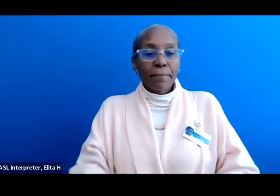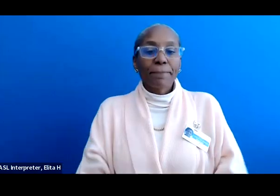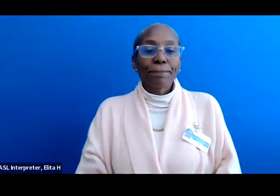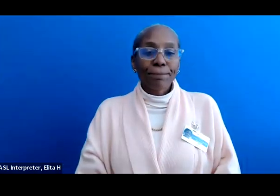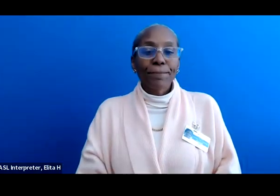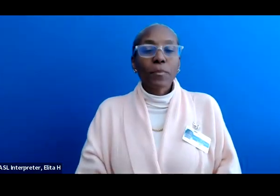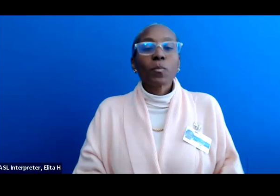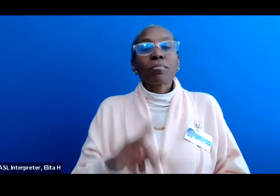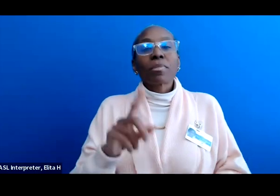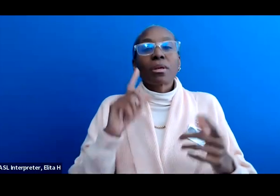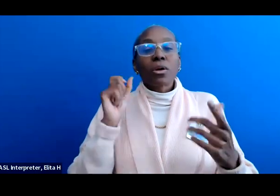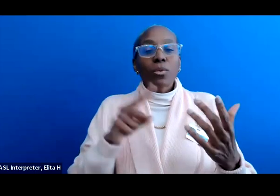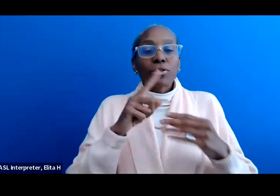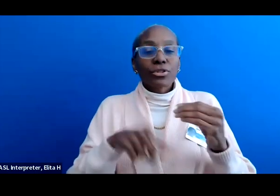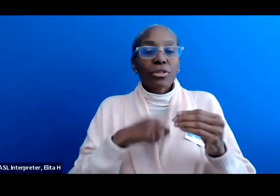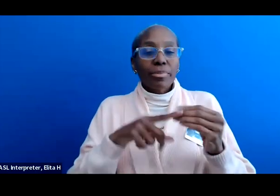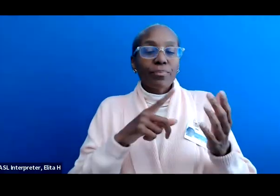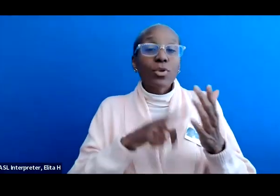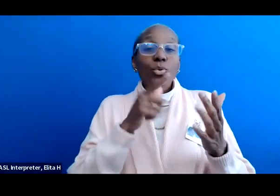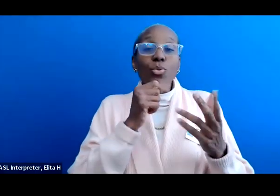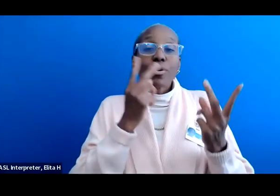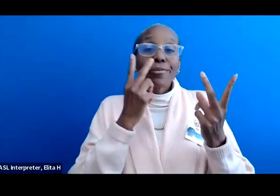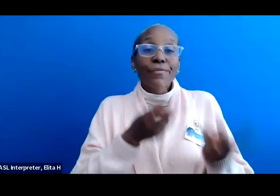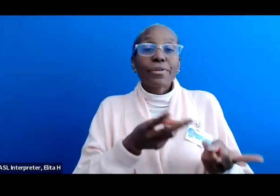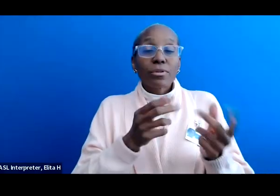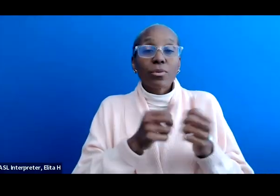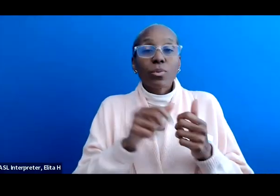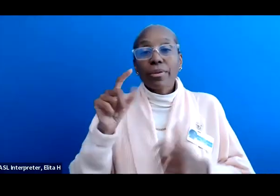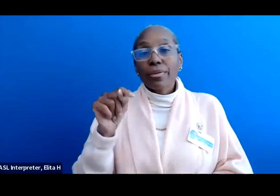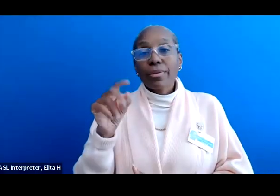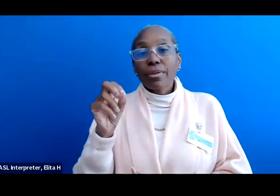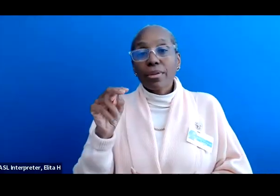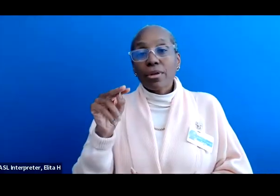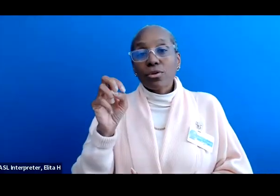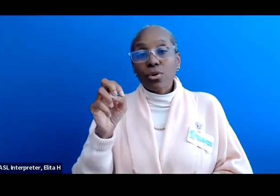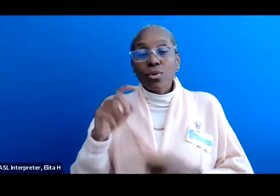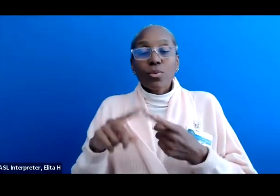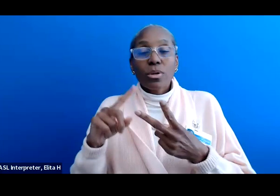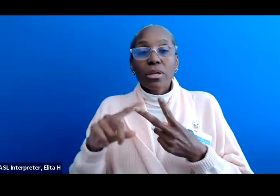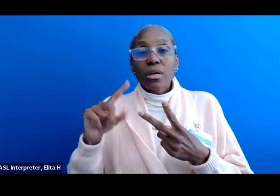There's a question here about who to go see to help with tone and tightness from their spasms.